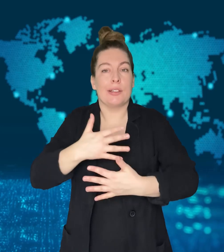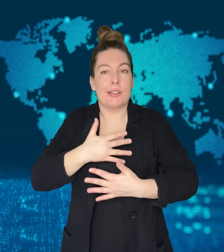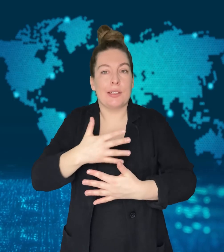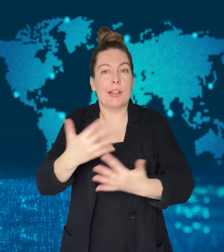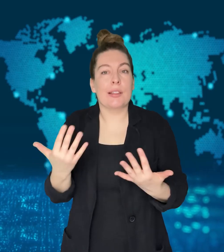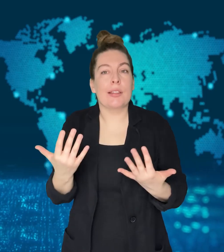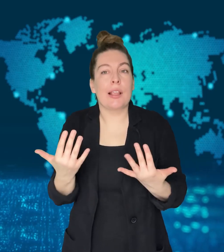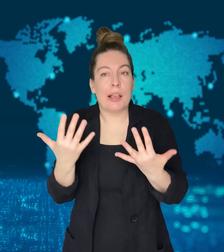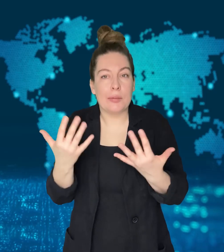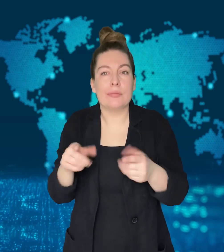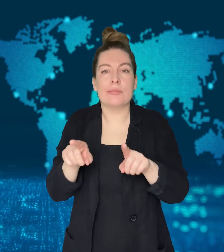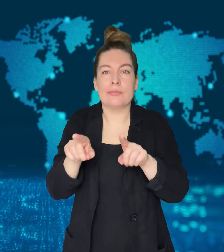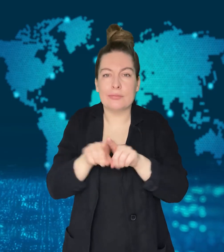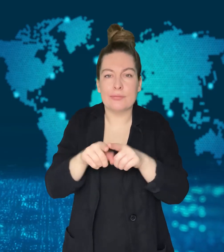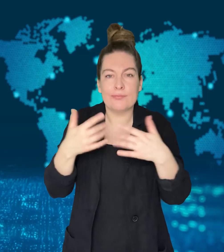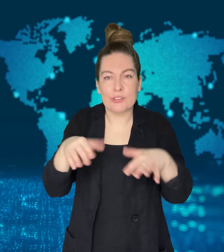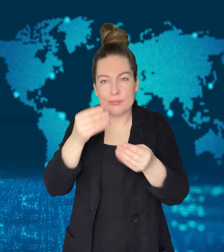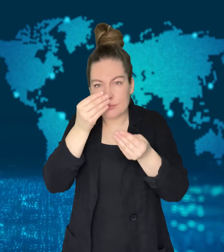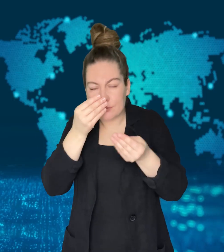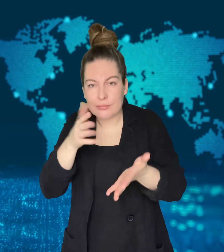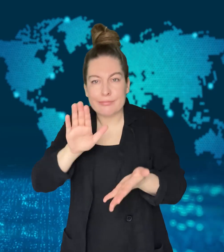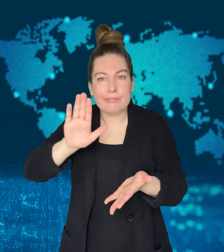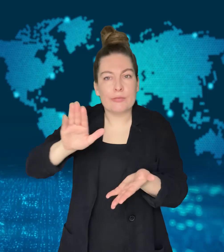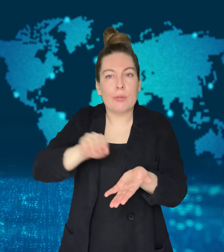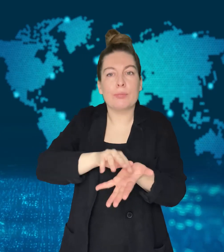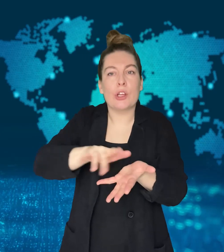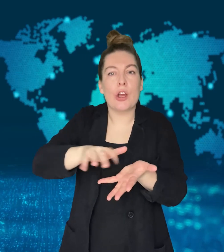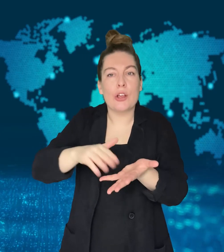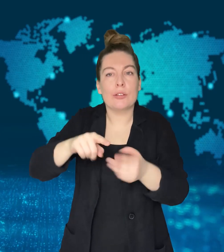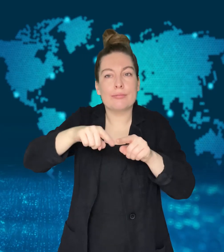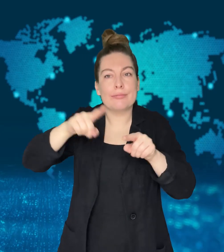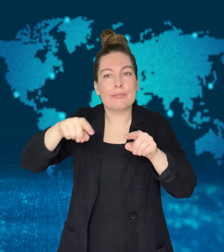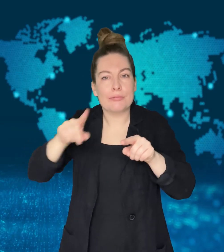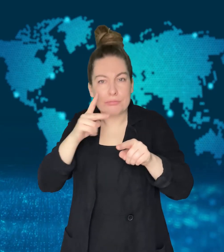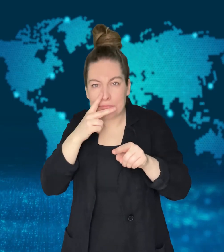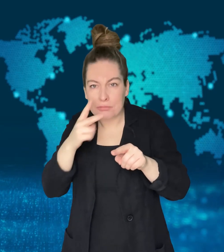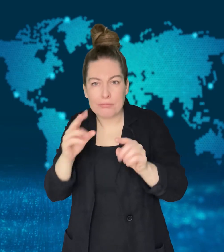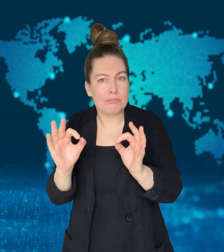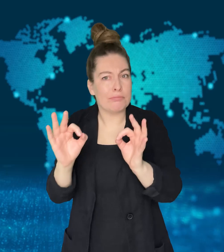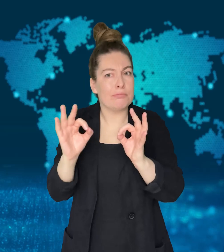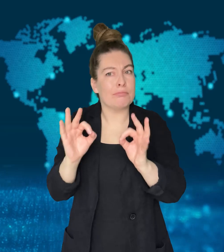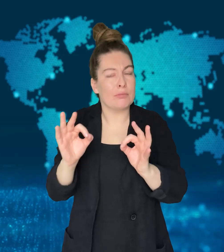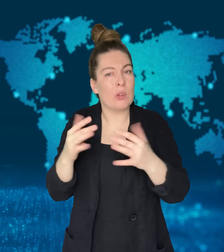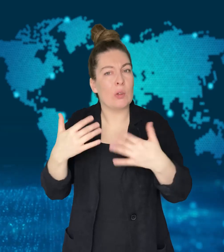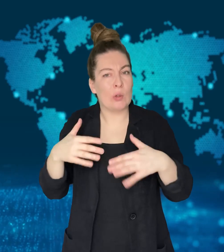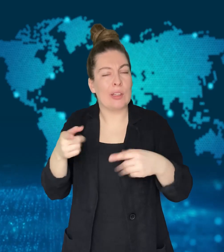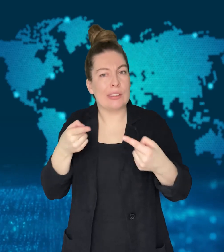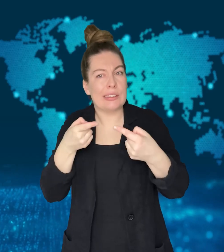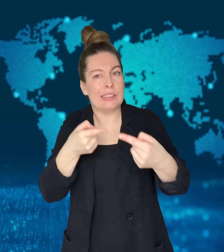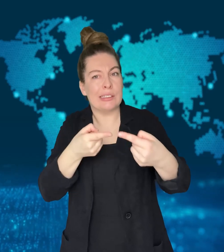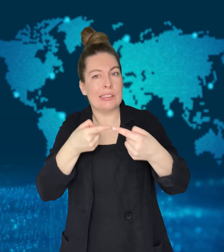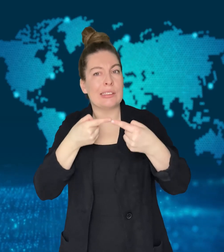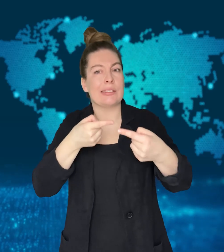He remained on oxygen therapy. Though there were reports that his blood count